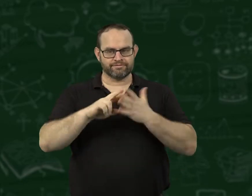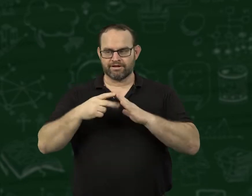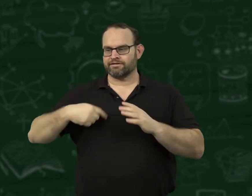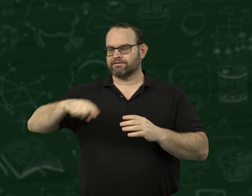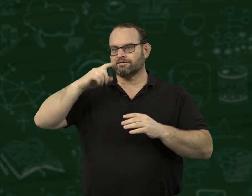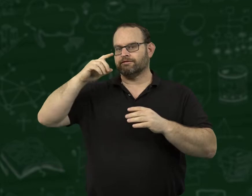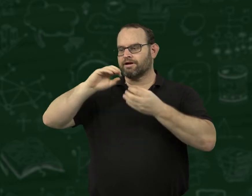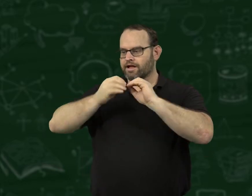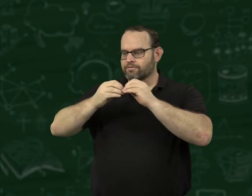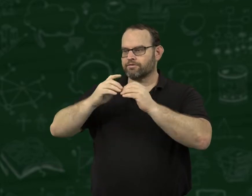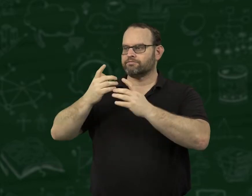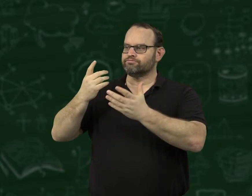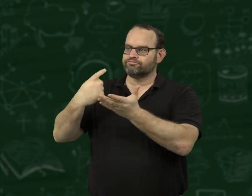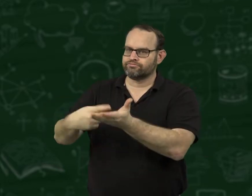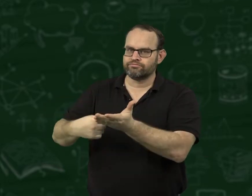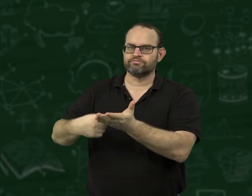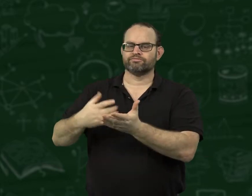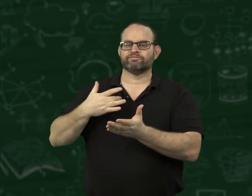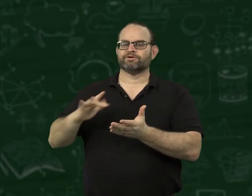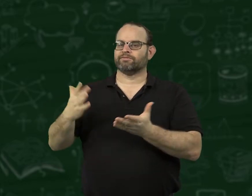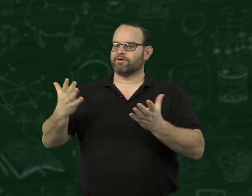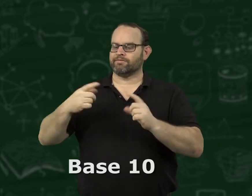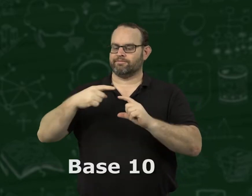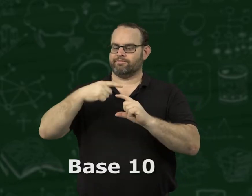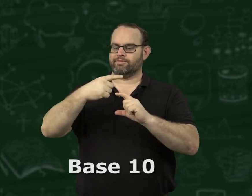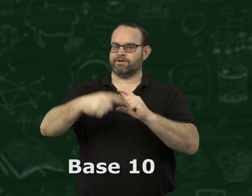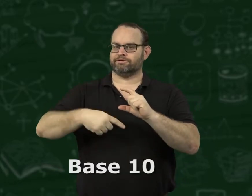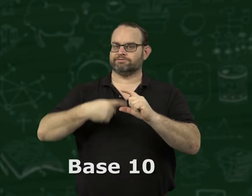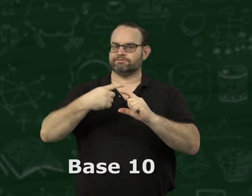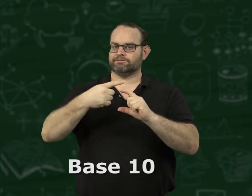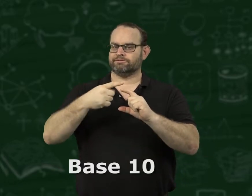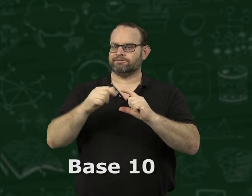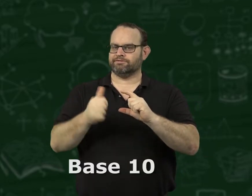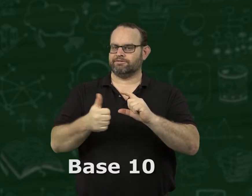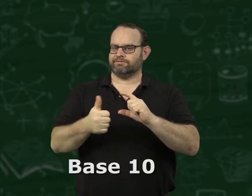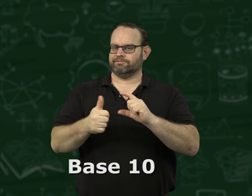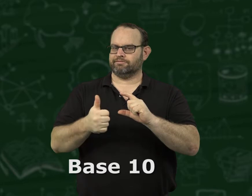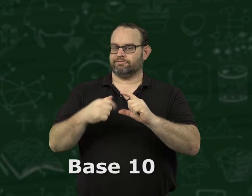This is called base-ten.